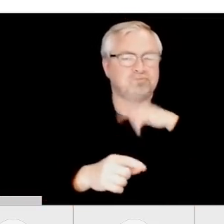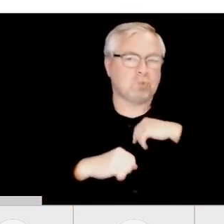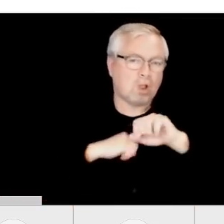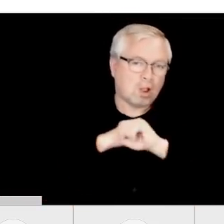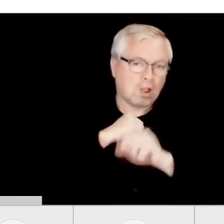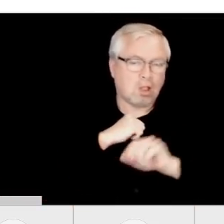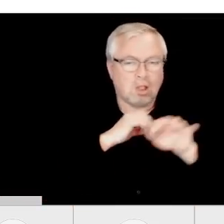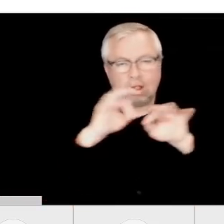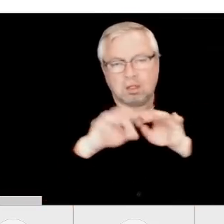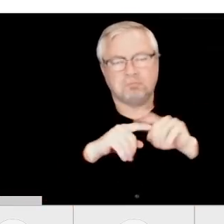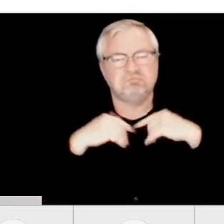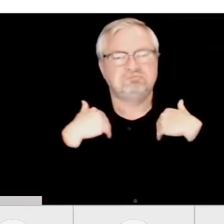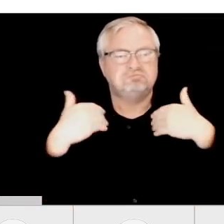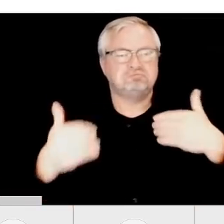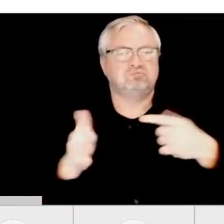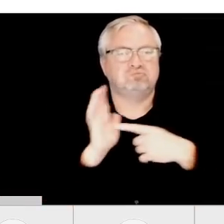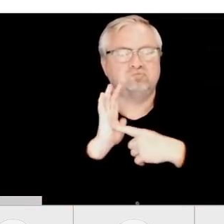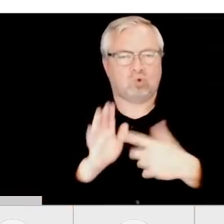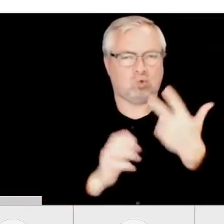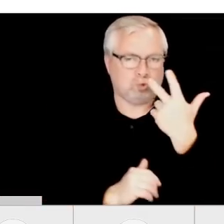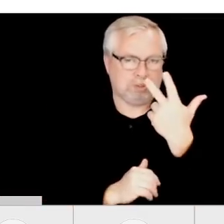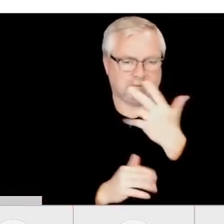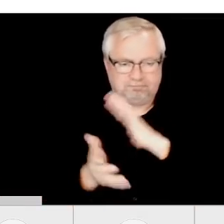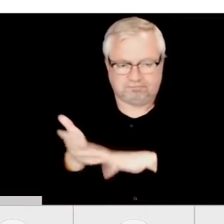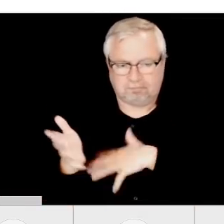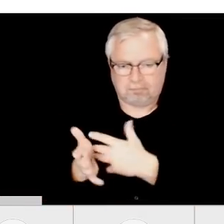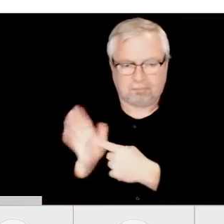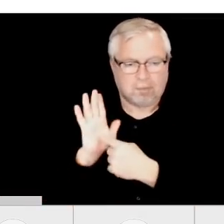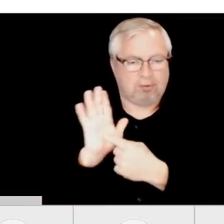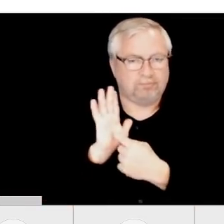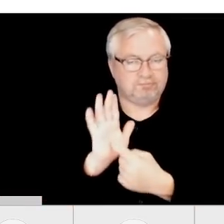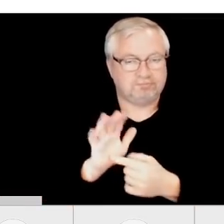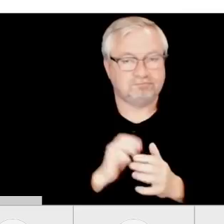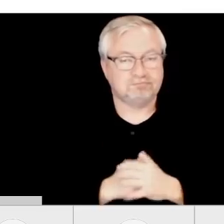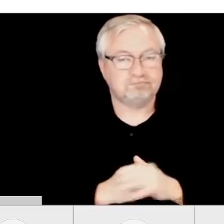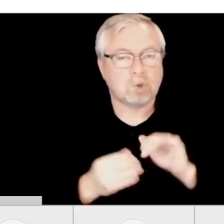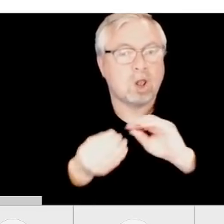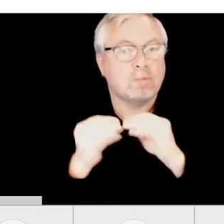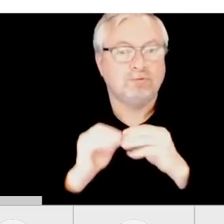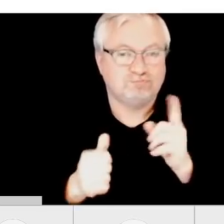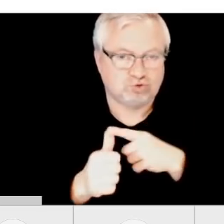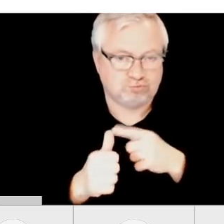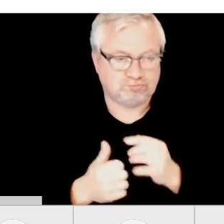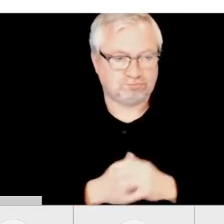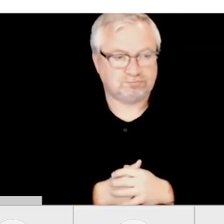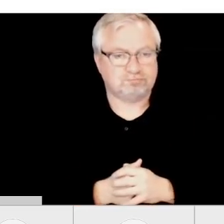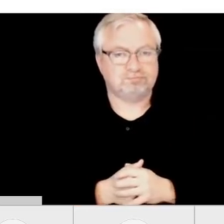One, again, is the no medication scenario on top of Version 3.